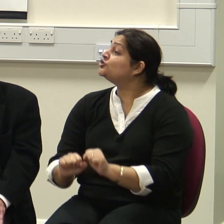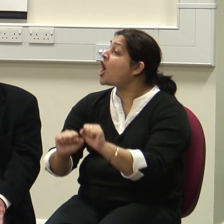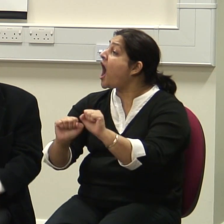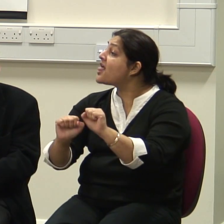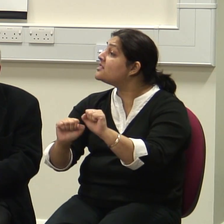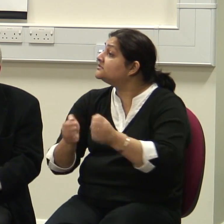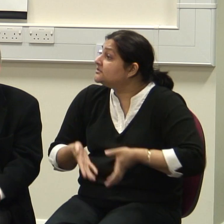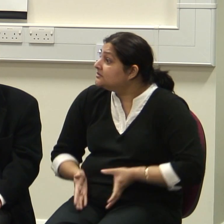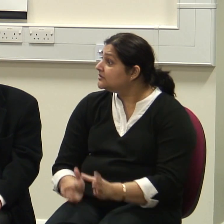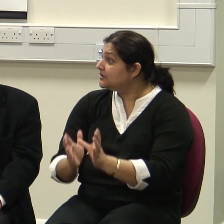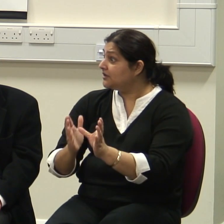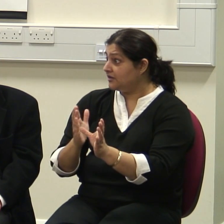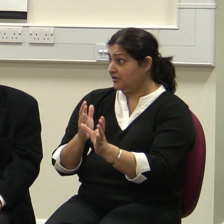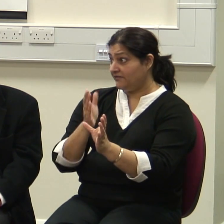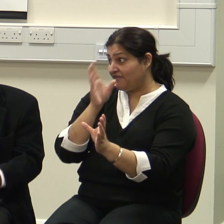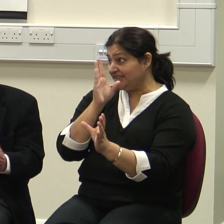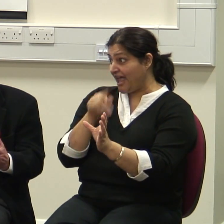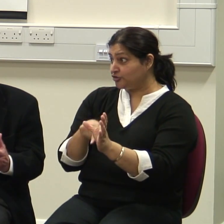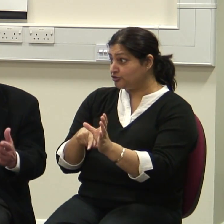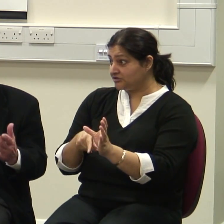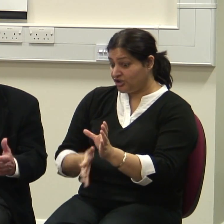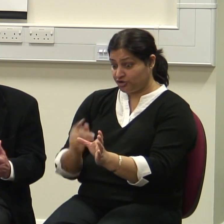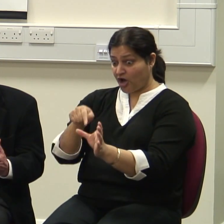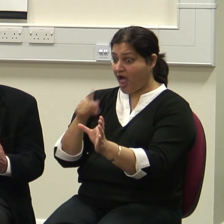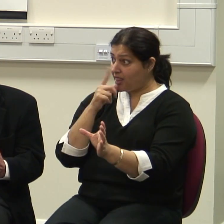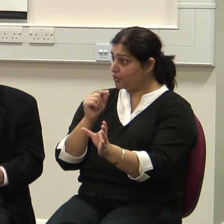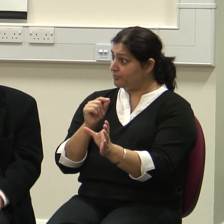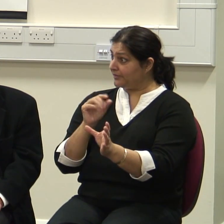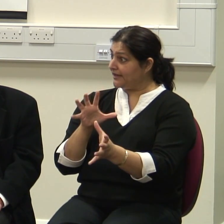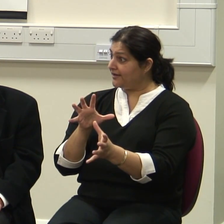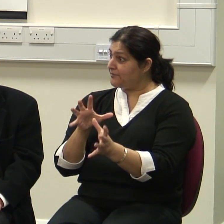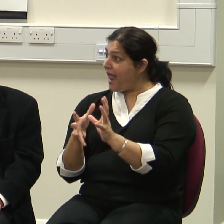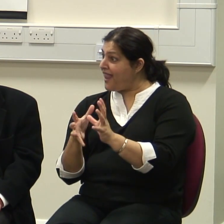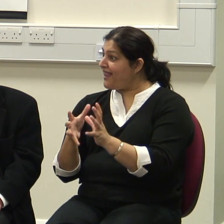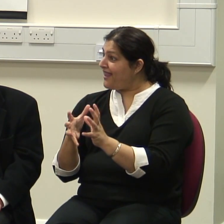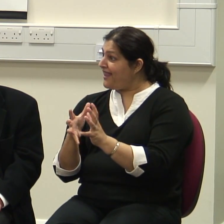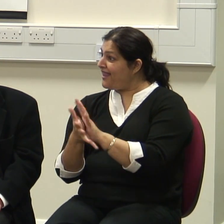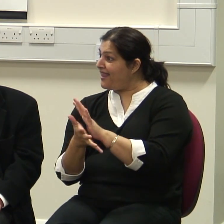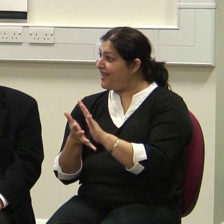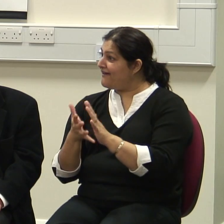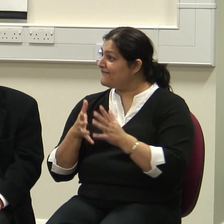Very dangerous. You can have malformed child. Life is full of terrible risk that we take.